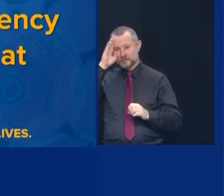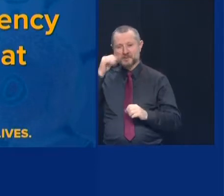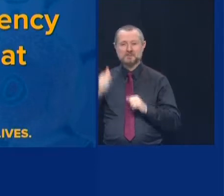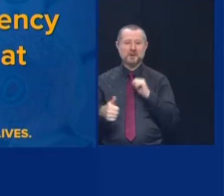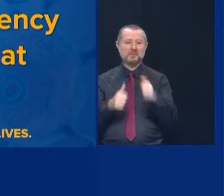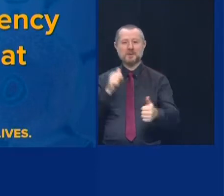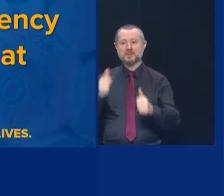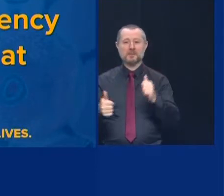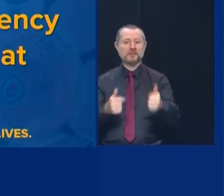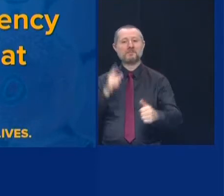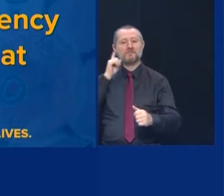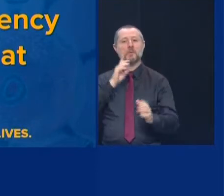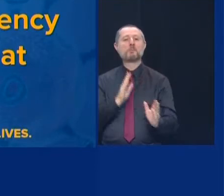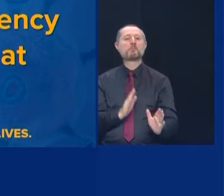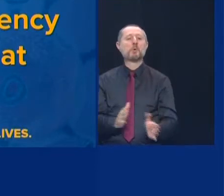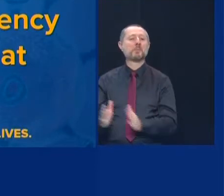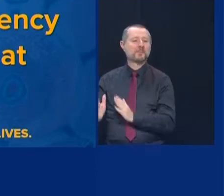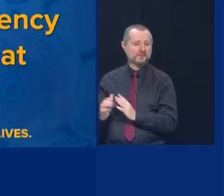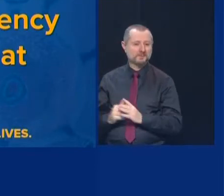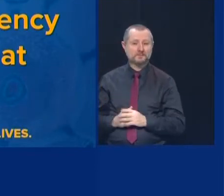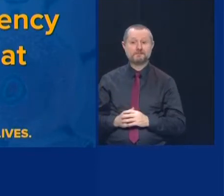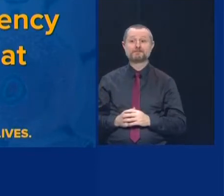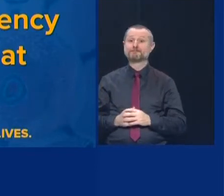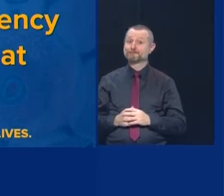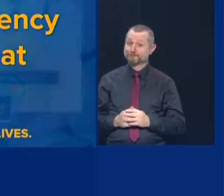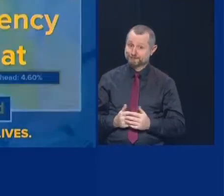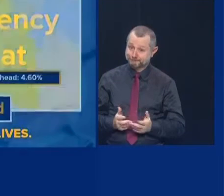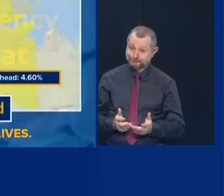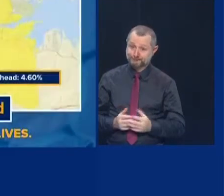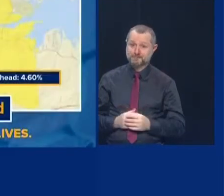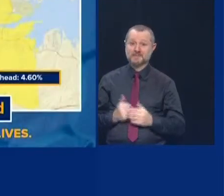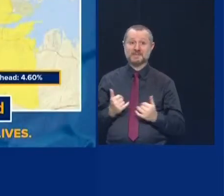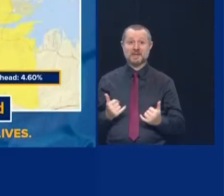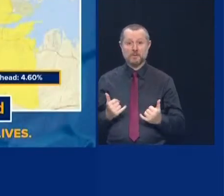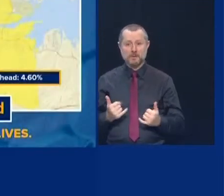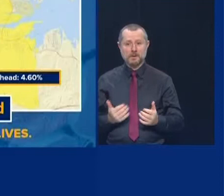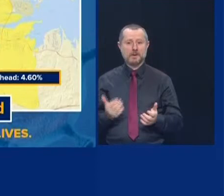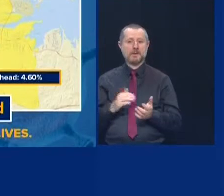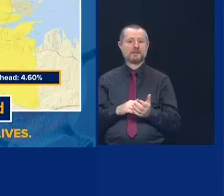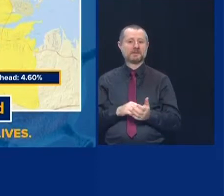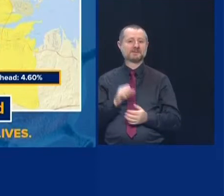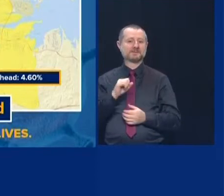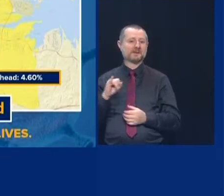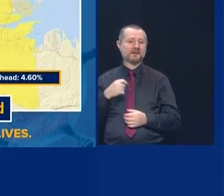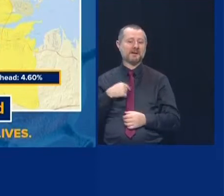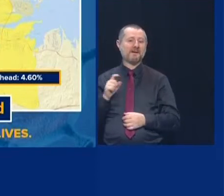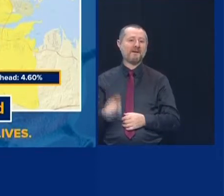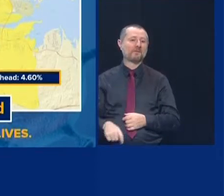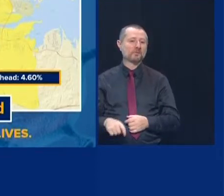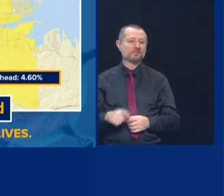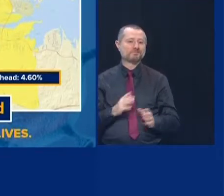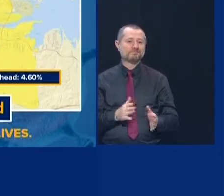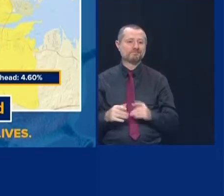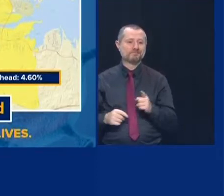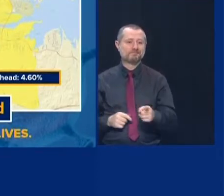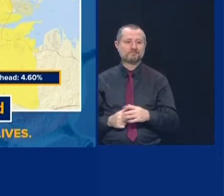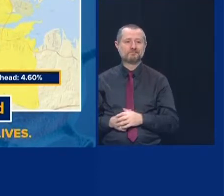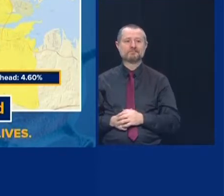AT SOUTH BEACH ON STATEN ISLAND. REMEMBER WHEN WE HAD TO SET UP FIELD HOSPITALS, EMERGENCY HOSPITALS FOR ADDITIONAL CAPACITY?